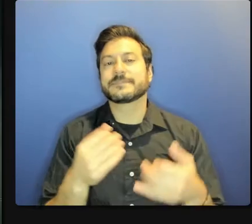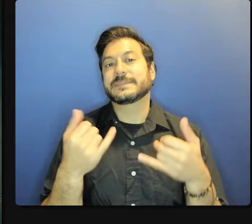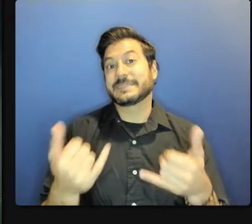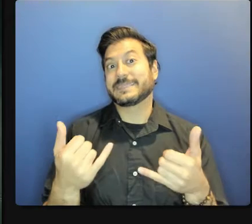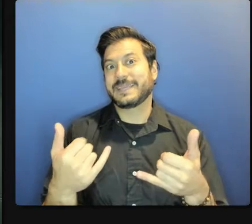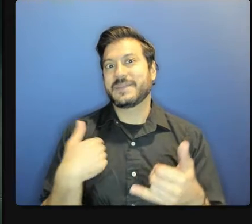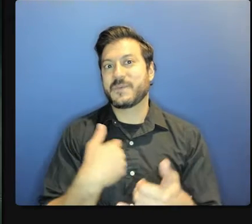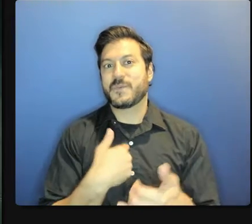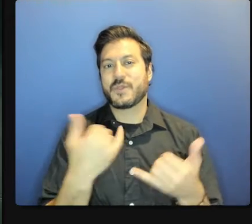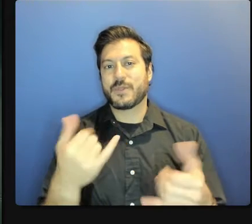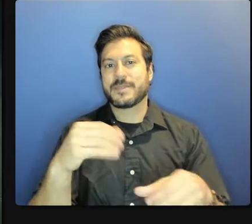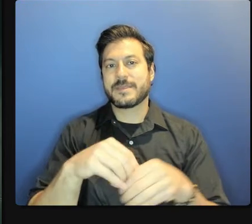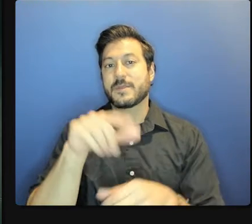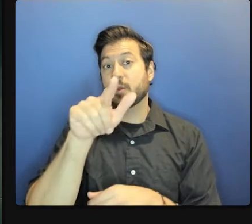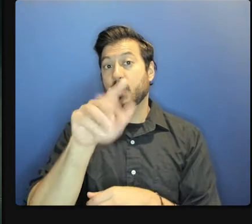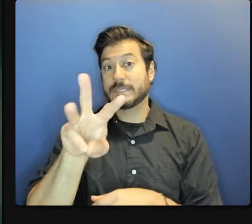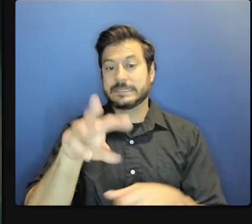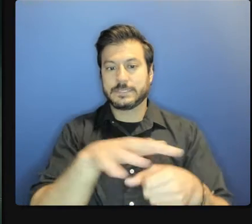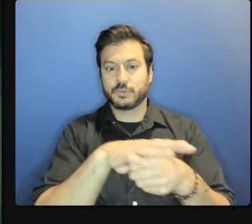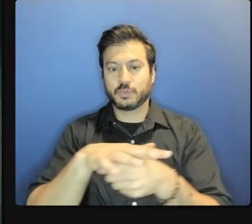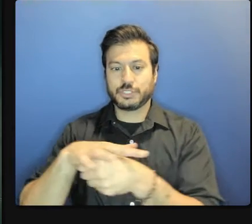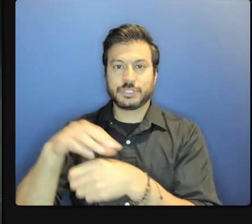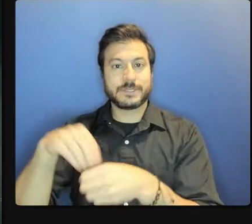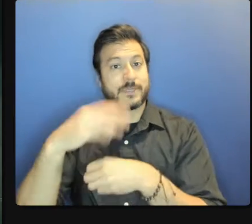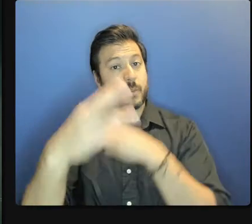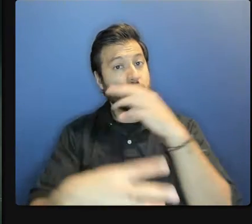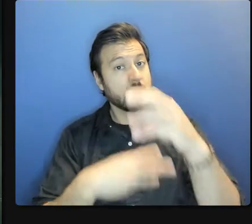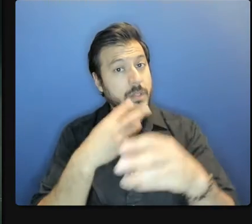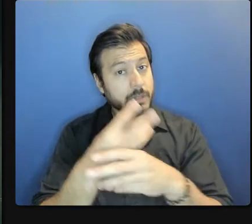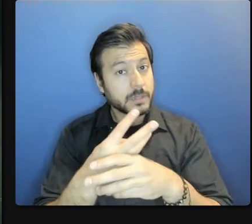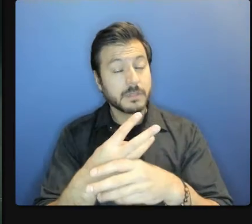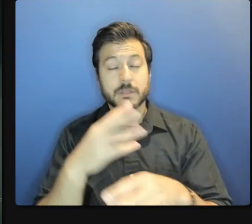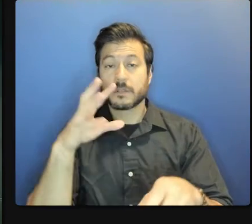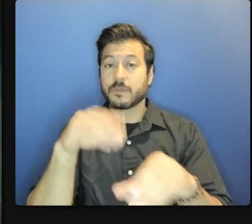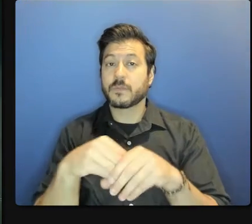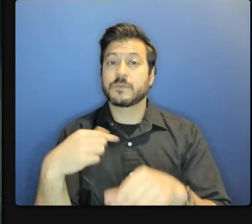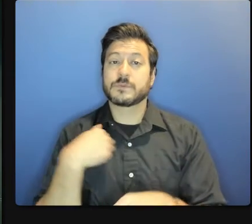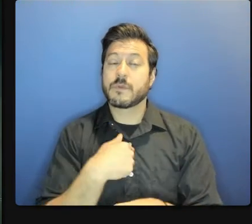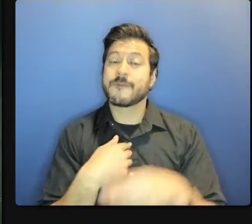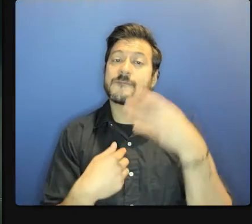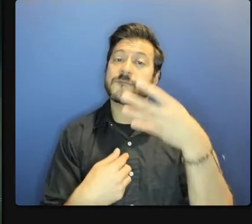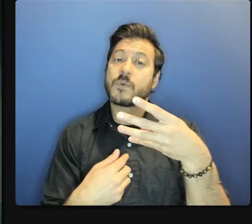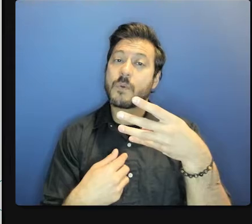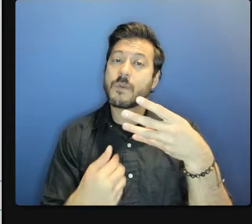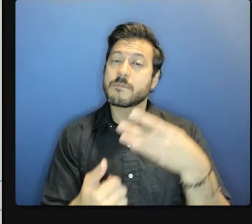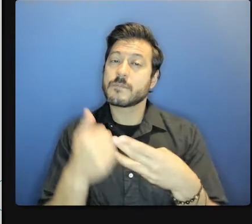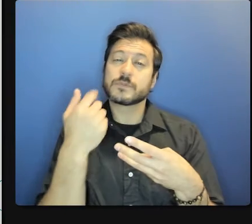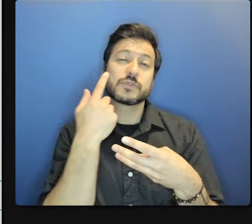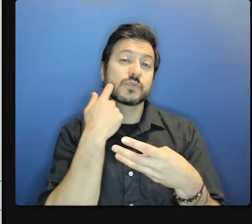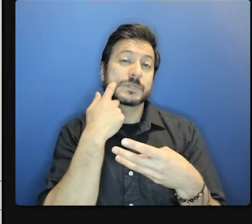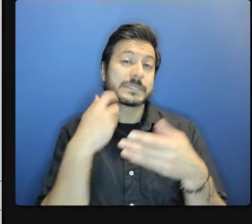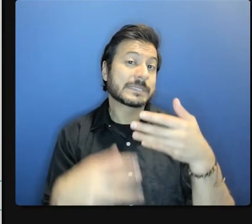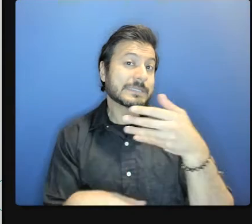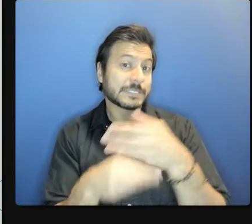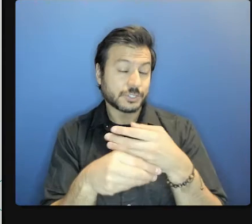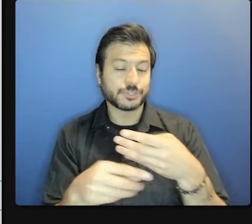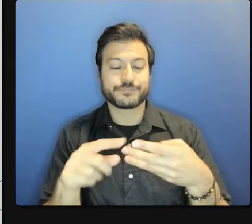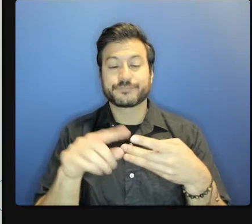Today we're currently in 26 regions around the world, and that includes our four most recent additions,